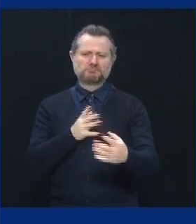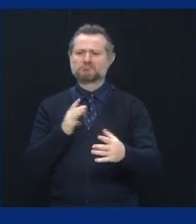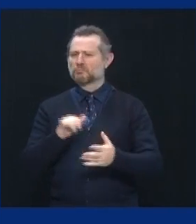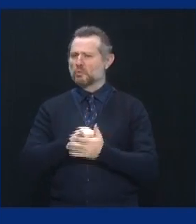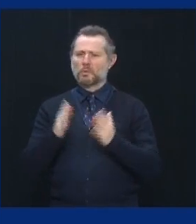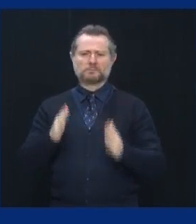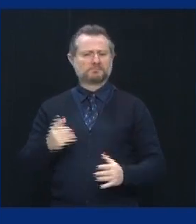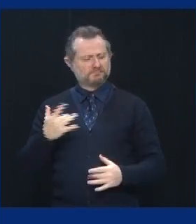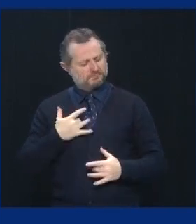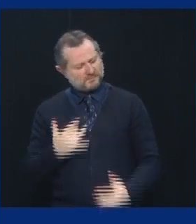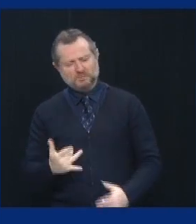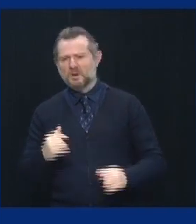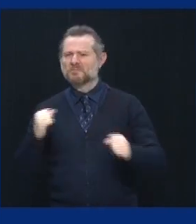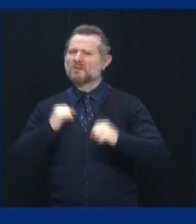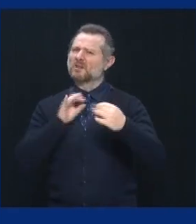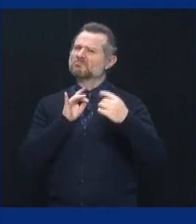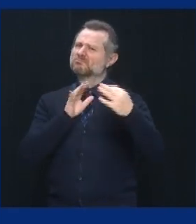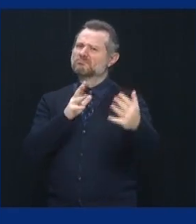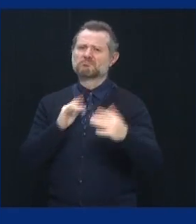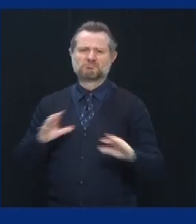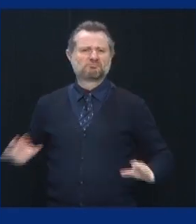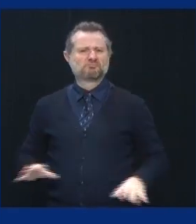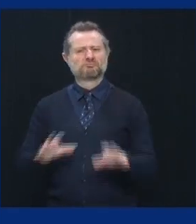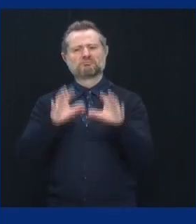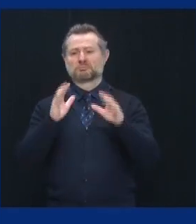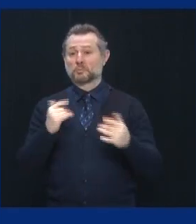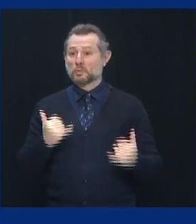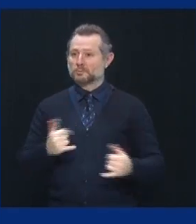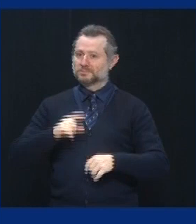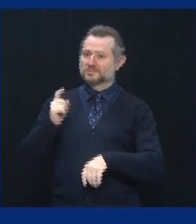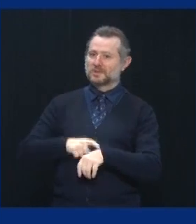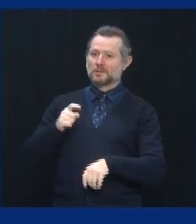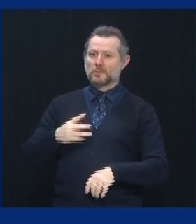AND CONGRESSMAN JEFFRIES AND YVETTE CLARK, THEY ARE FIGHTERS.